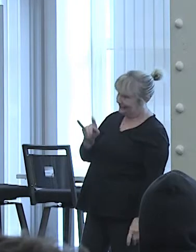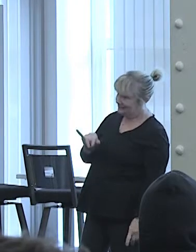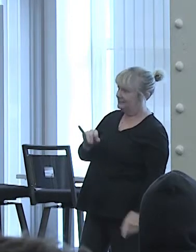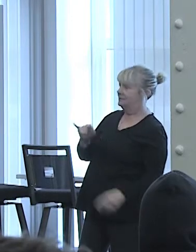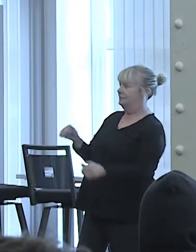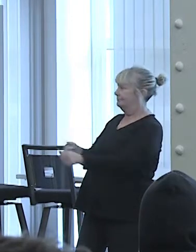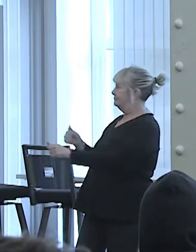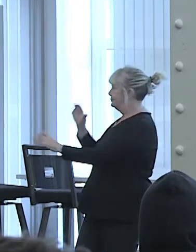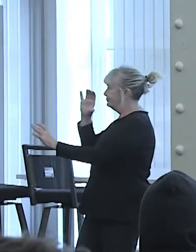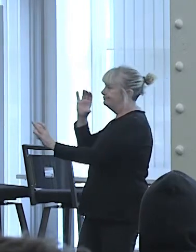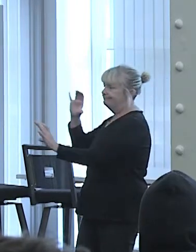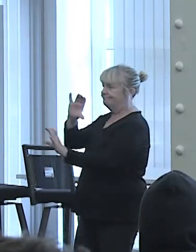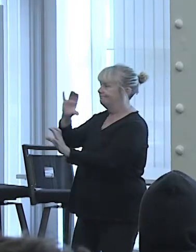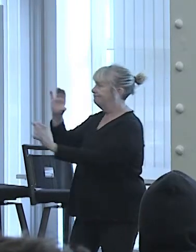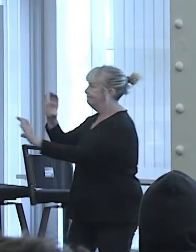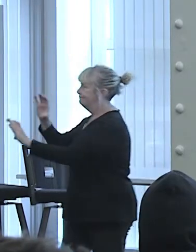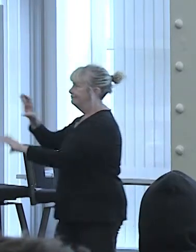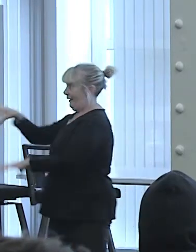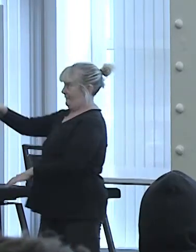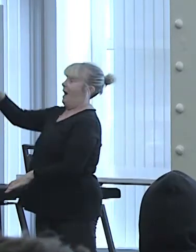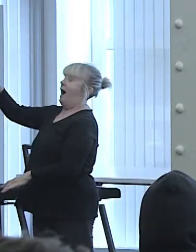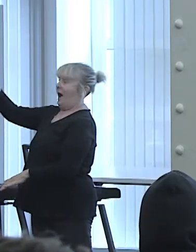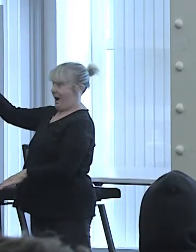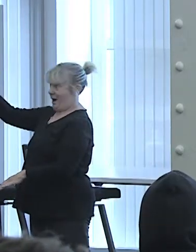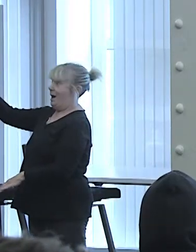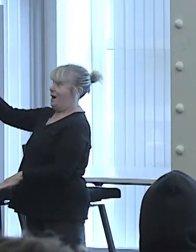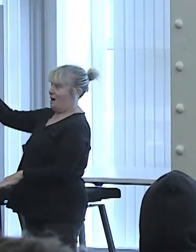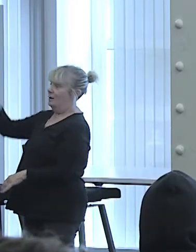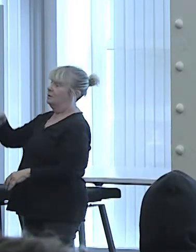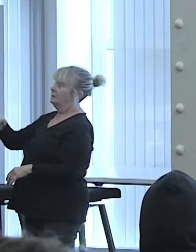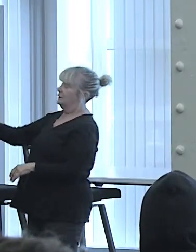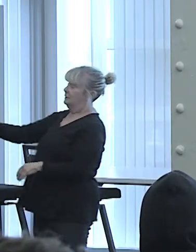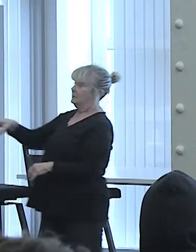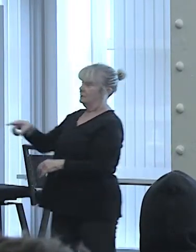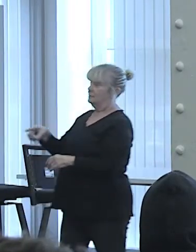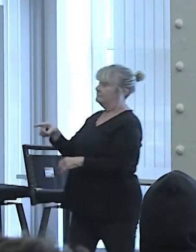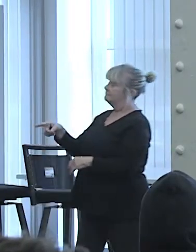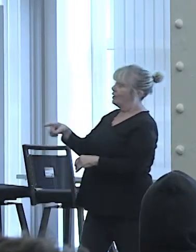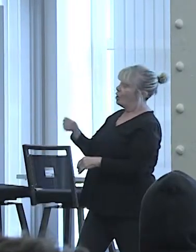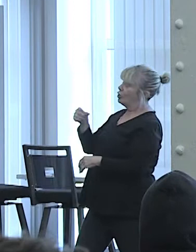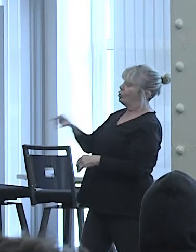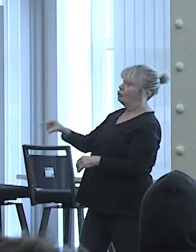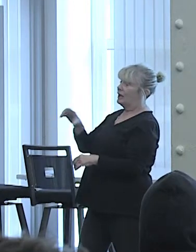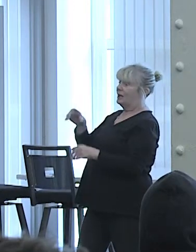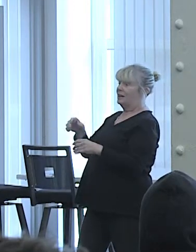in the street. Arnaldo was holding a green toy truck. Police were called on the two of them.